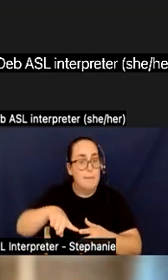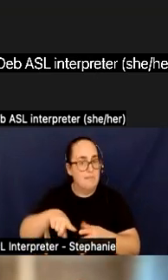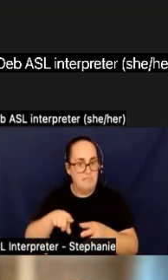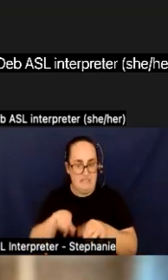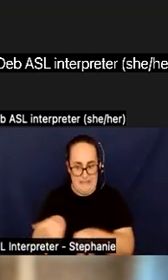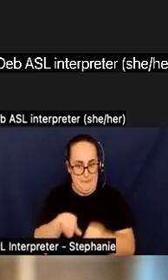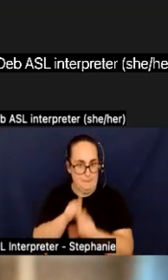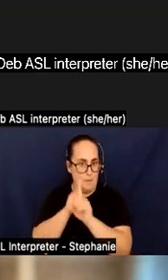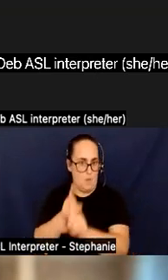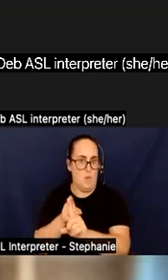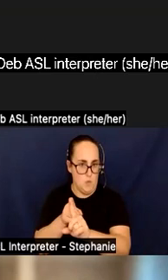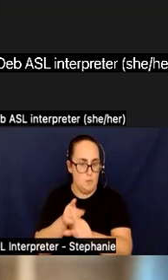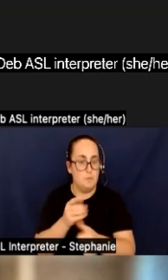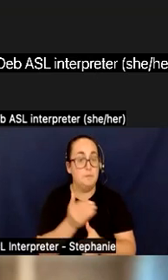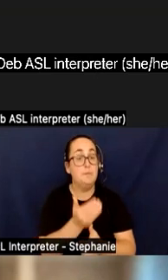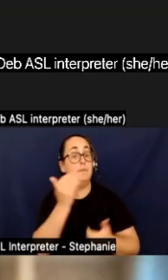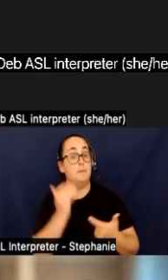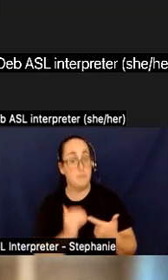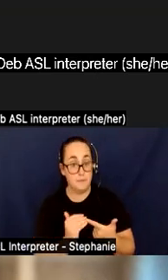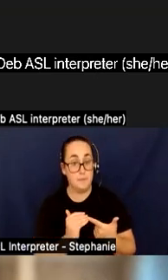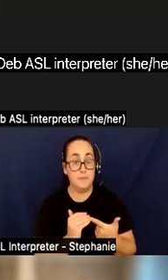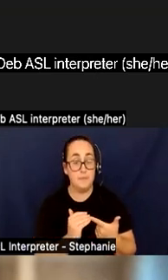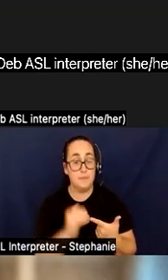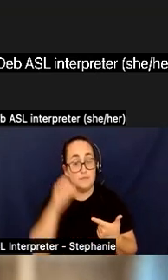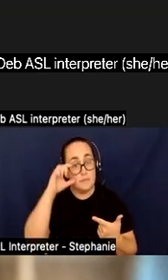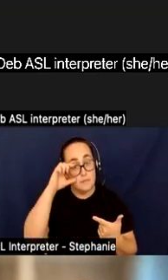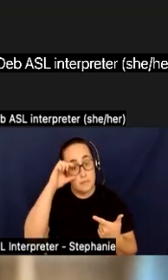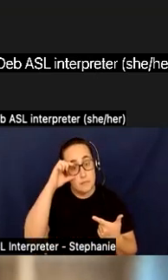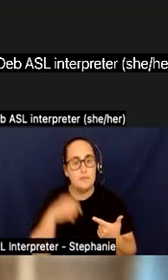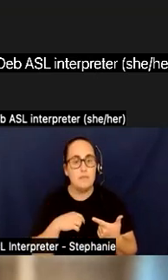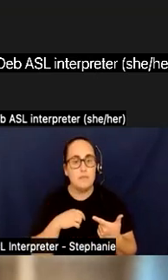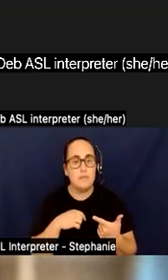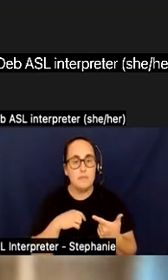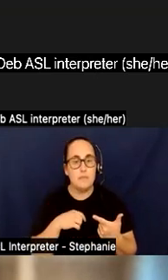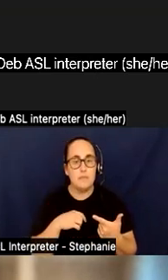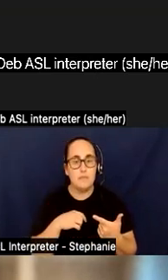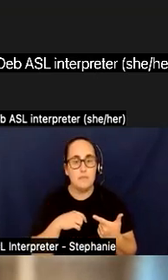The activities must take place in Calgary. Applicants must either be Calgary-based or